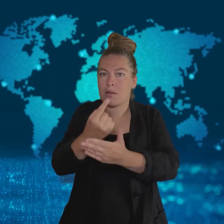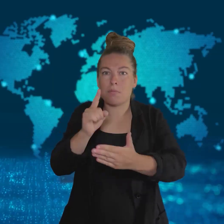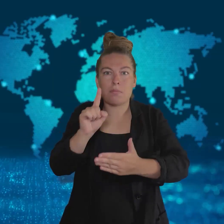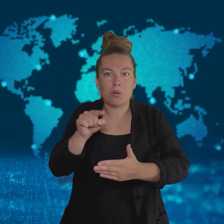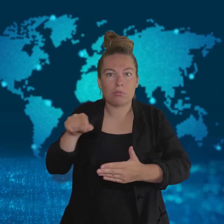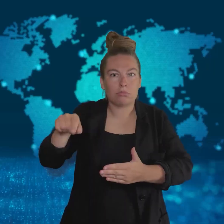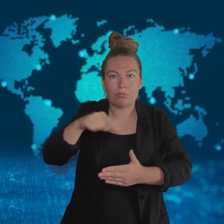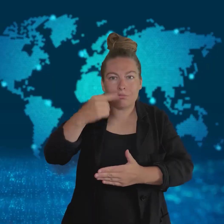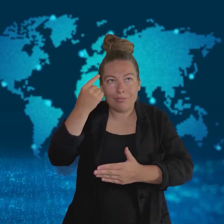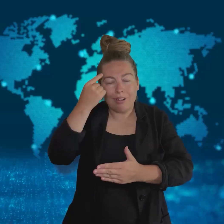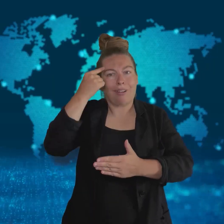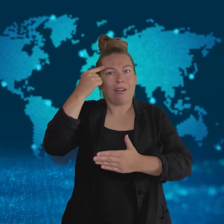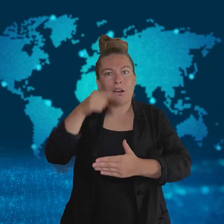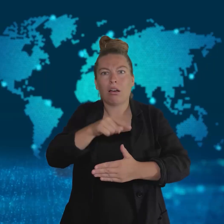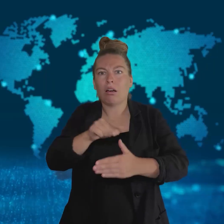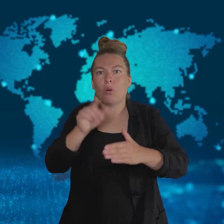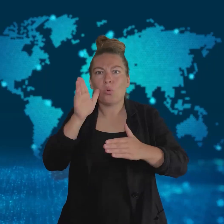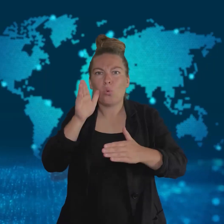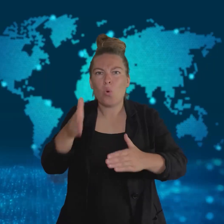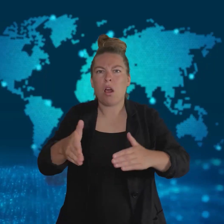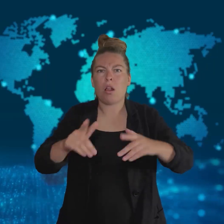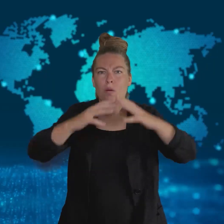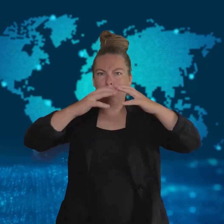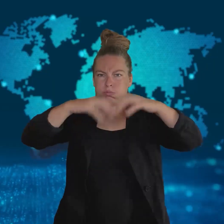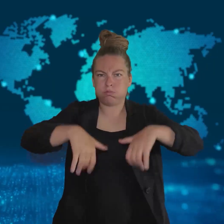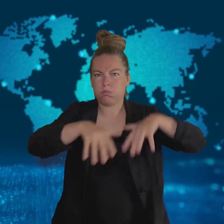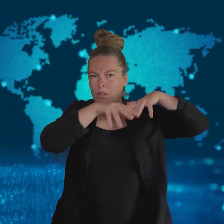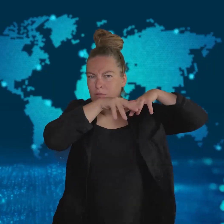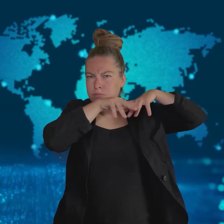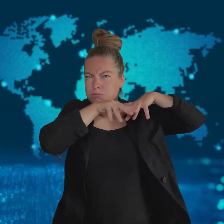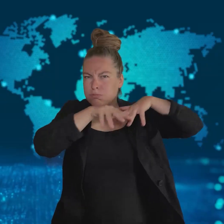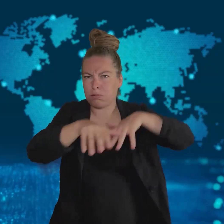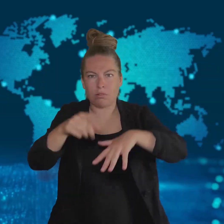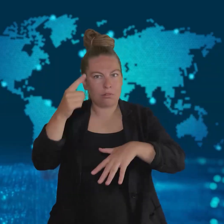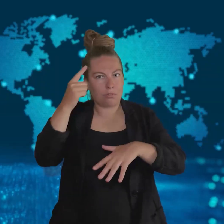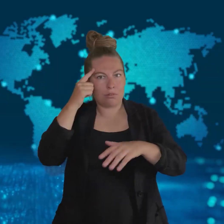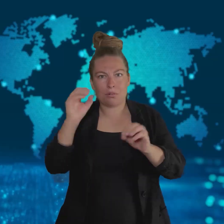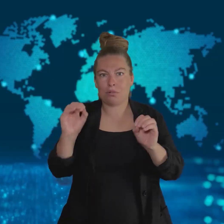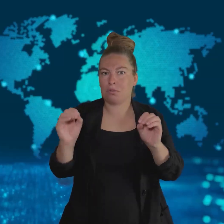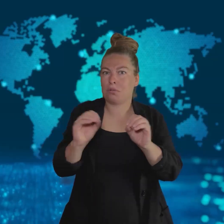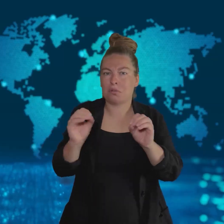Fortunately, scientists had predicted the disaster.